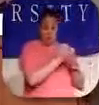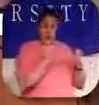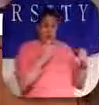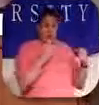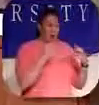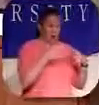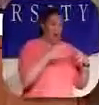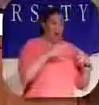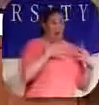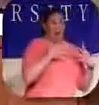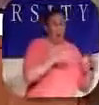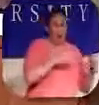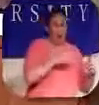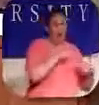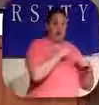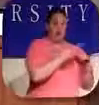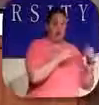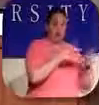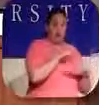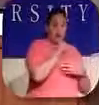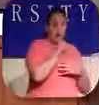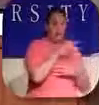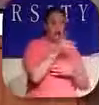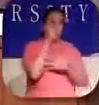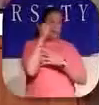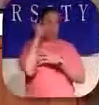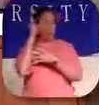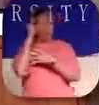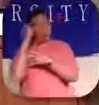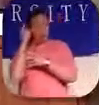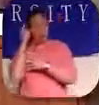and I'm signing and I'm not having to worry about talking I'm not using English